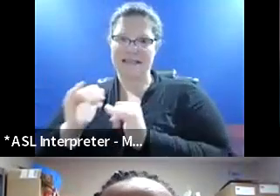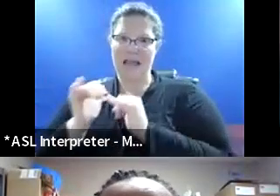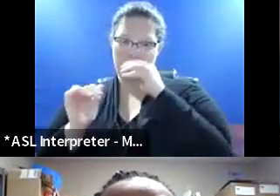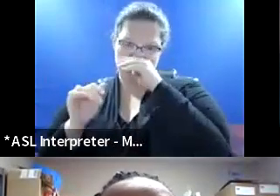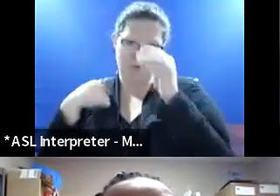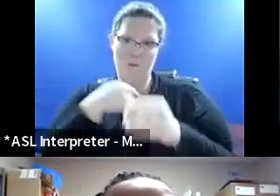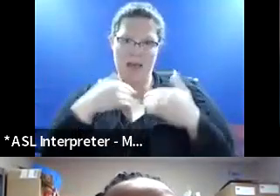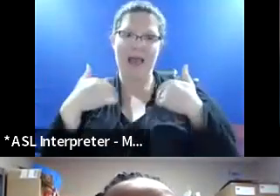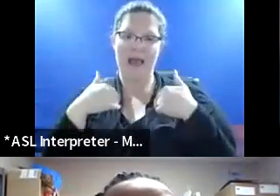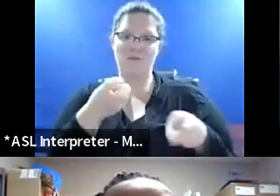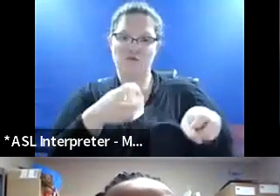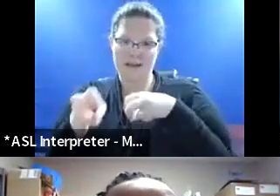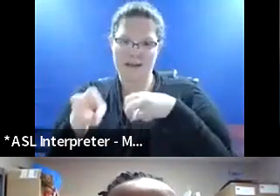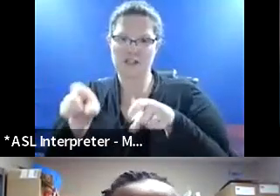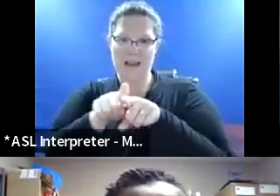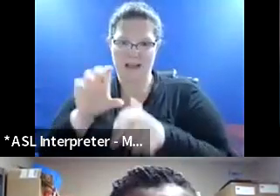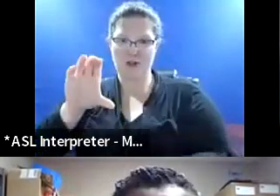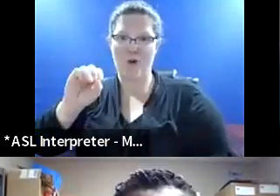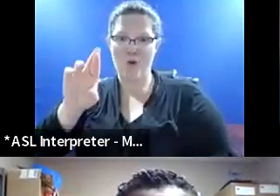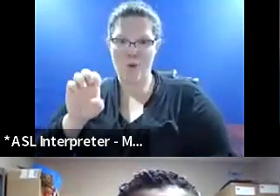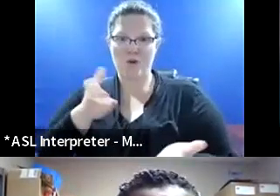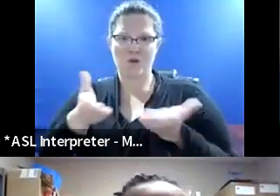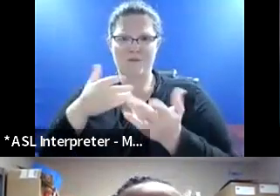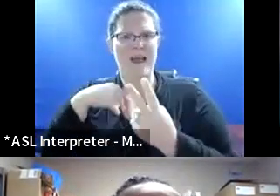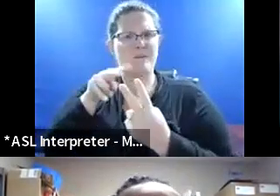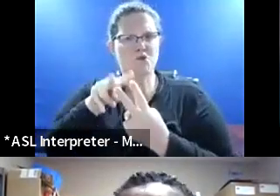YES. HI, THIS IS ERIC. AND I'M THE INDEPENDENT LIVING PROGRAM DIRECTOR AT MID-STATE INDEPENDENT LIVING CHOICES IN WISCONSIN.